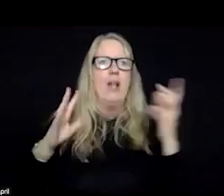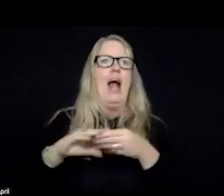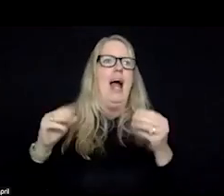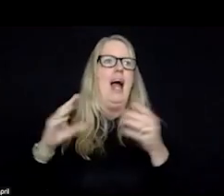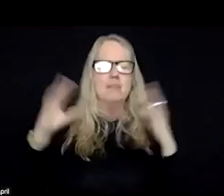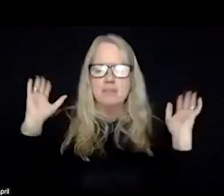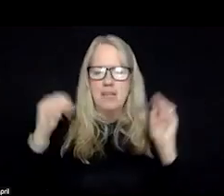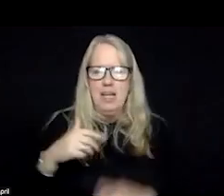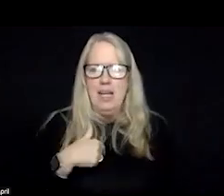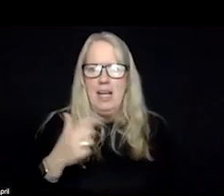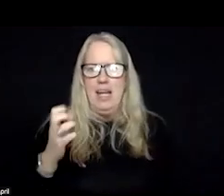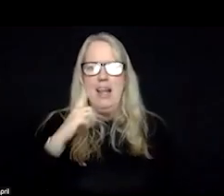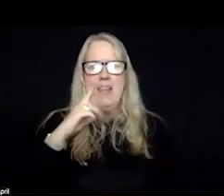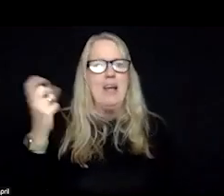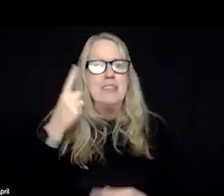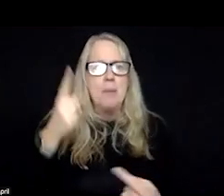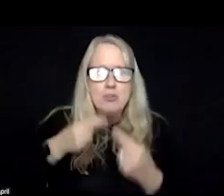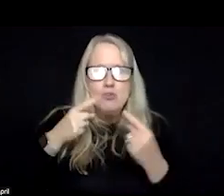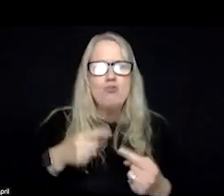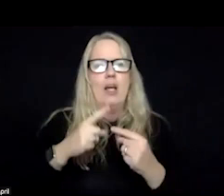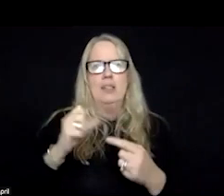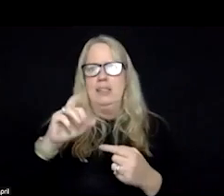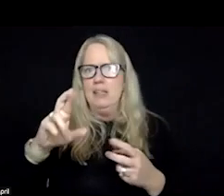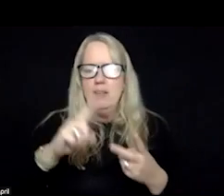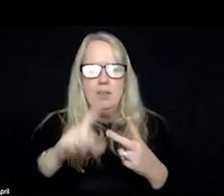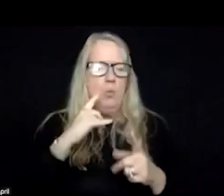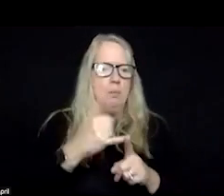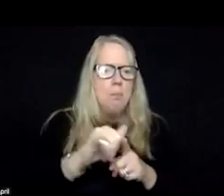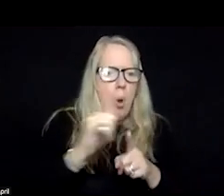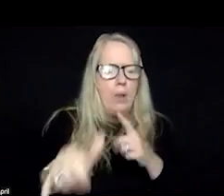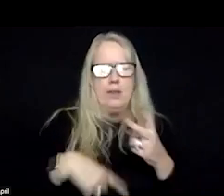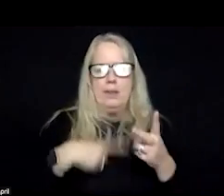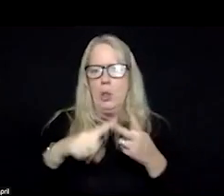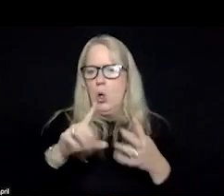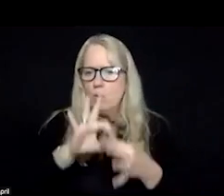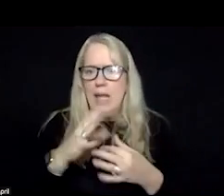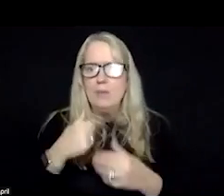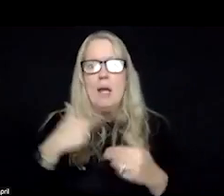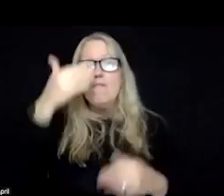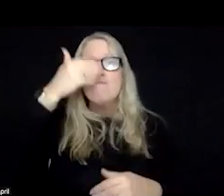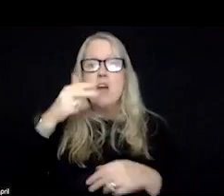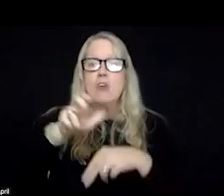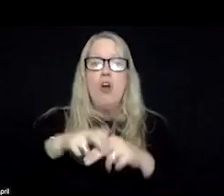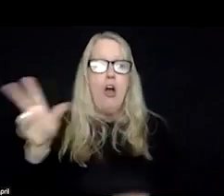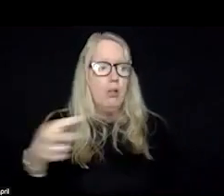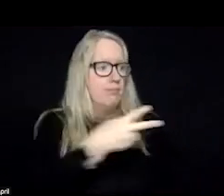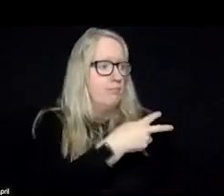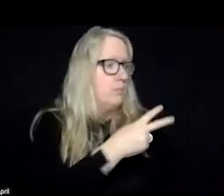THERE AND IF THEY ARE STRUGGLING WITH BULLYING OR RELATIONSHIP OR WHATEVER AND IF YOU WEIGH IN ON THE FRONT SEAT OF THE CAR, THE